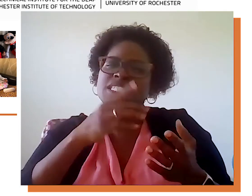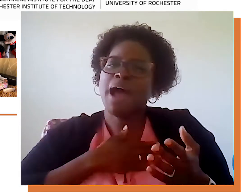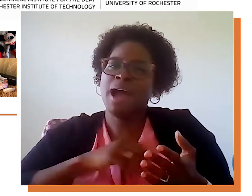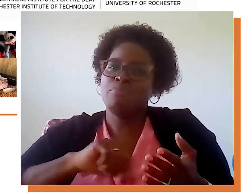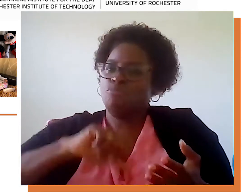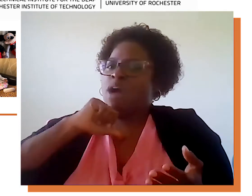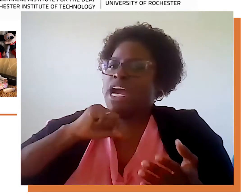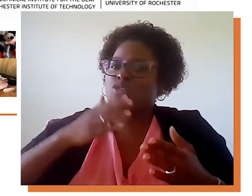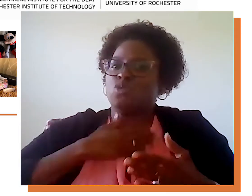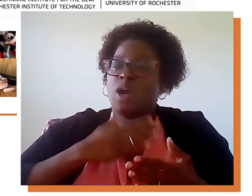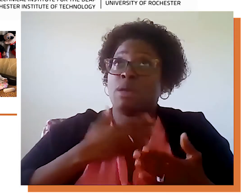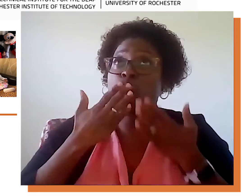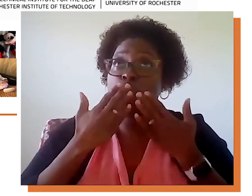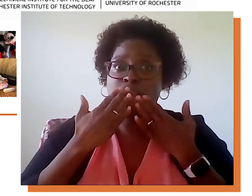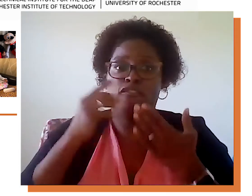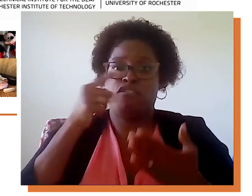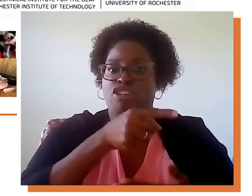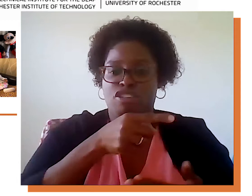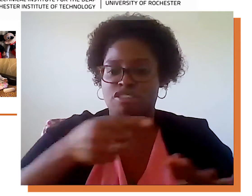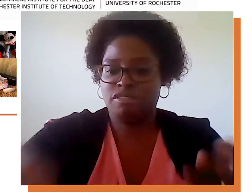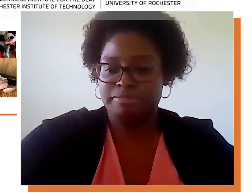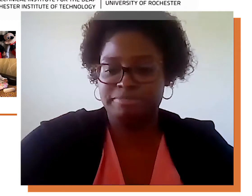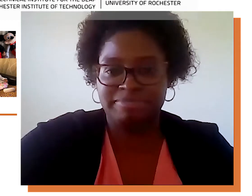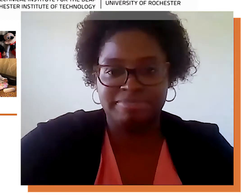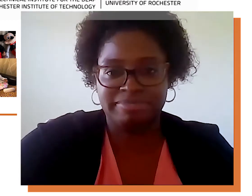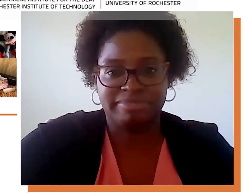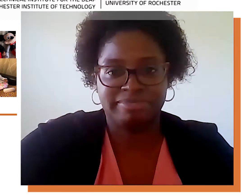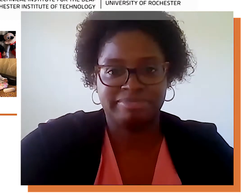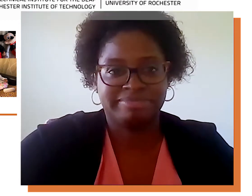She is my pride and joy, and I'm so grateful for her.